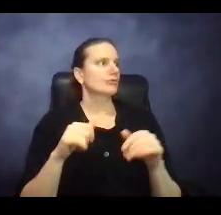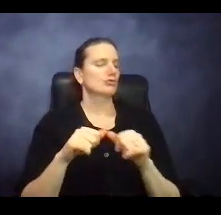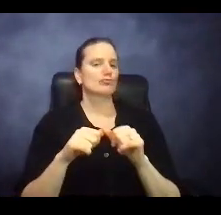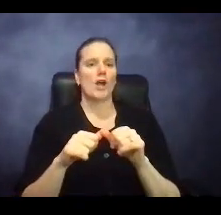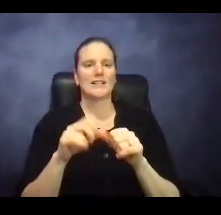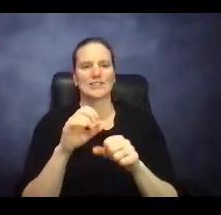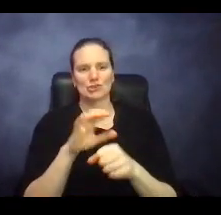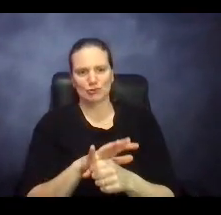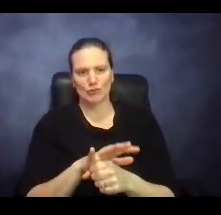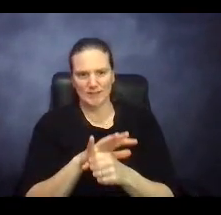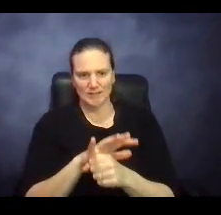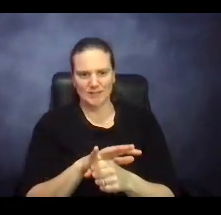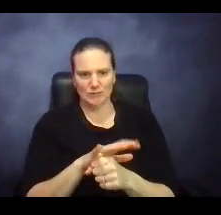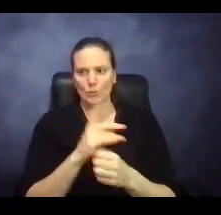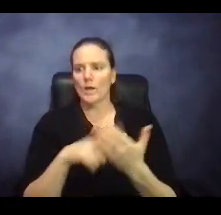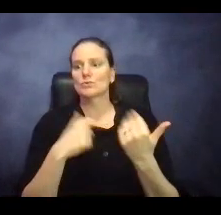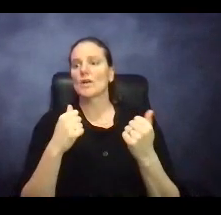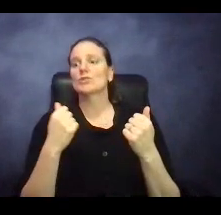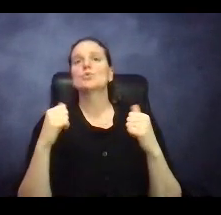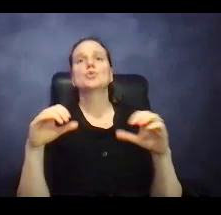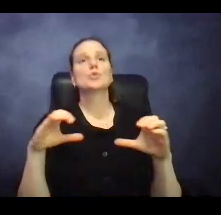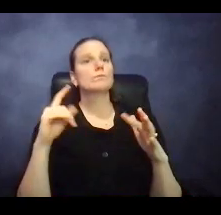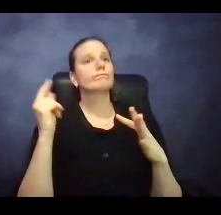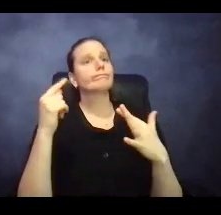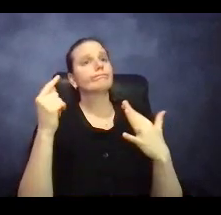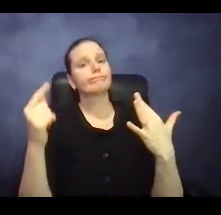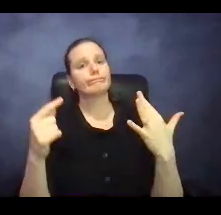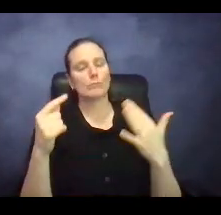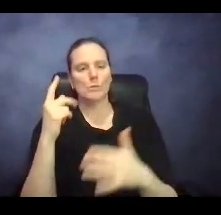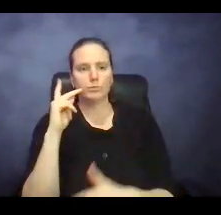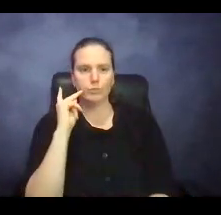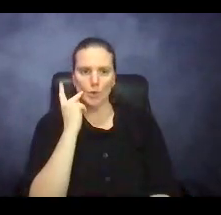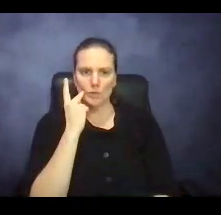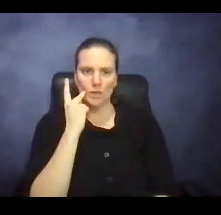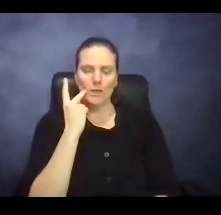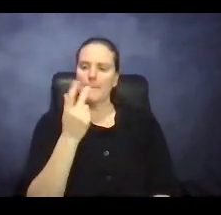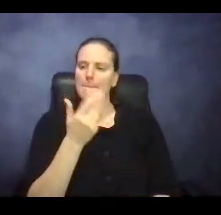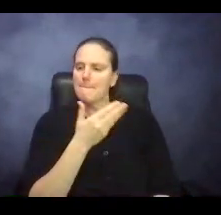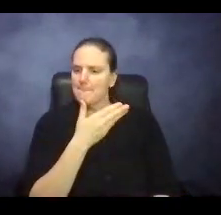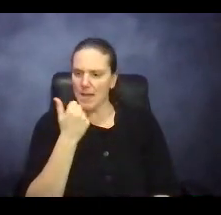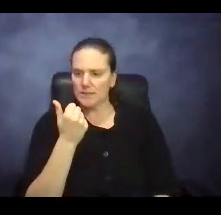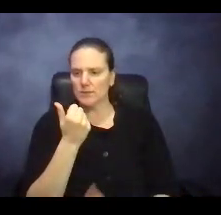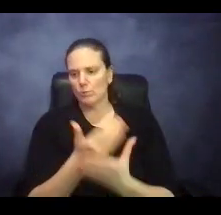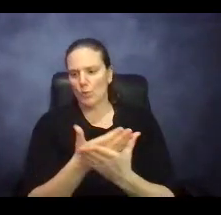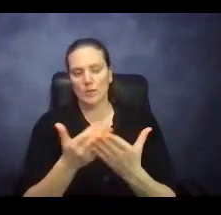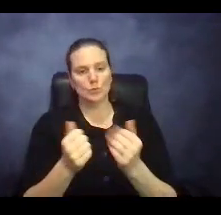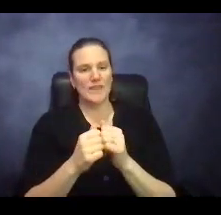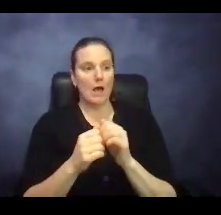and everything we're trying to accomplish, that the protein is the most efficient source without spiking your blood sugar levels.